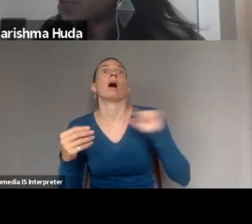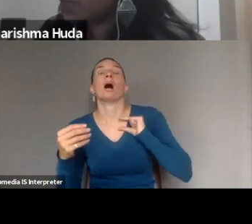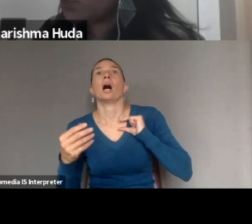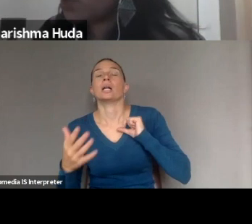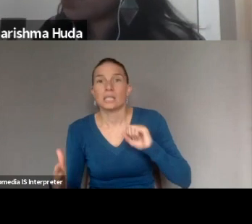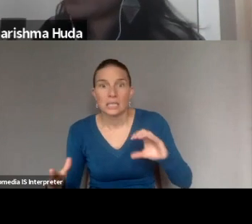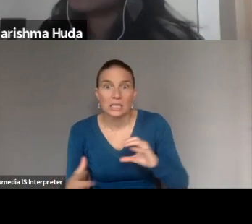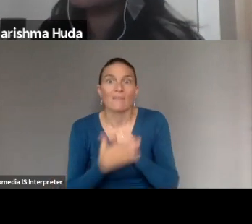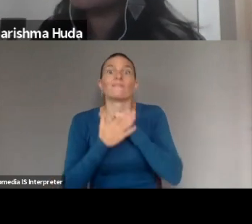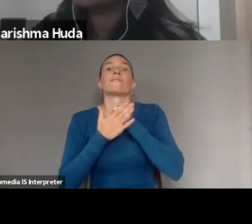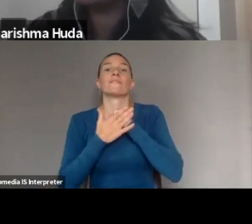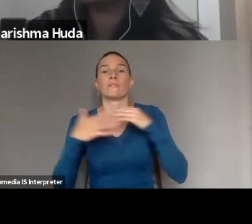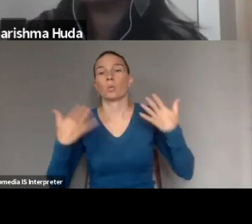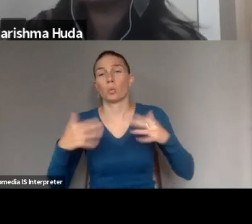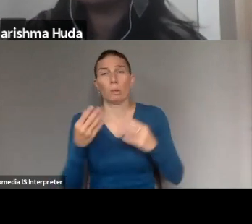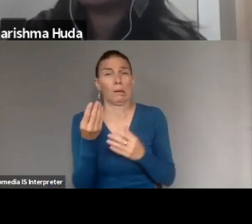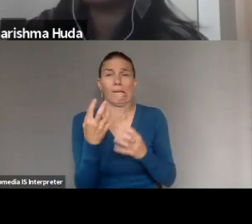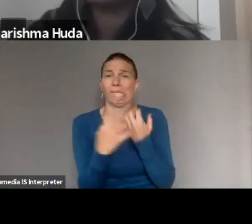that were economically affected.